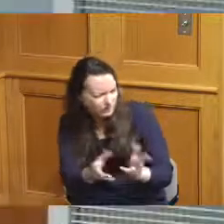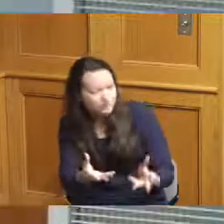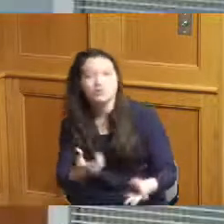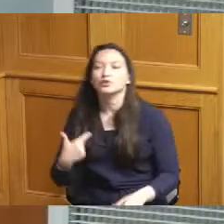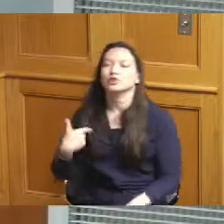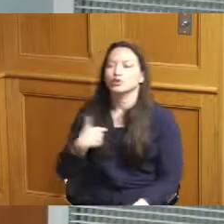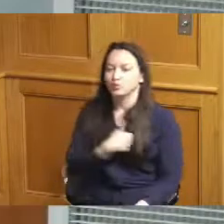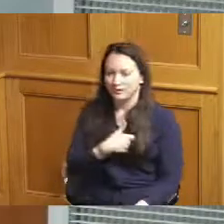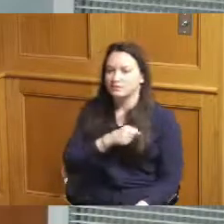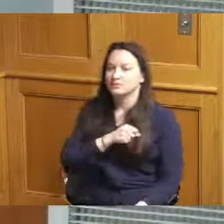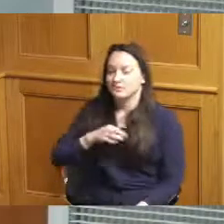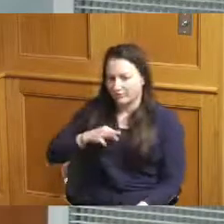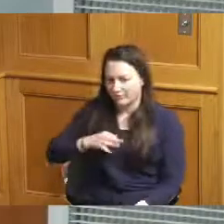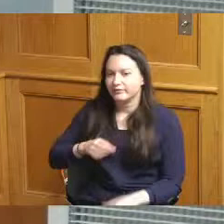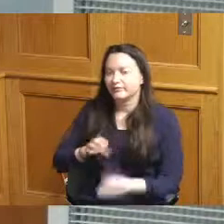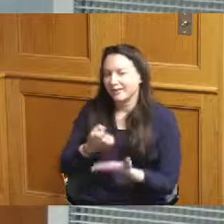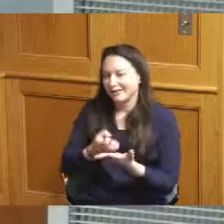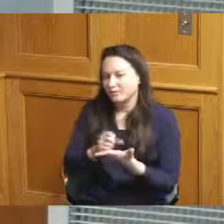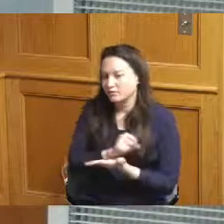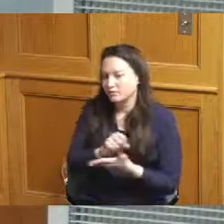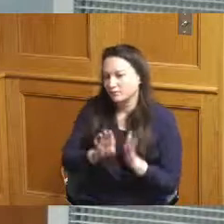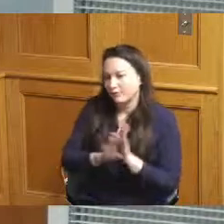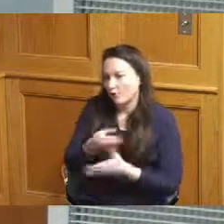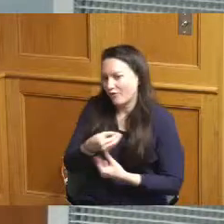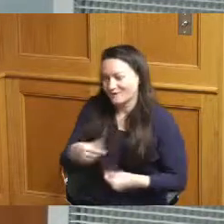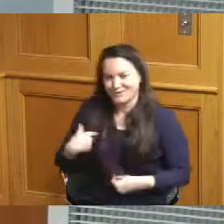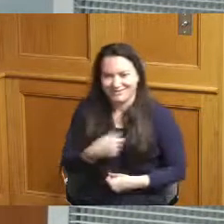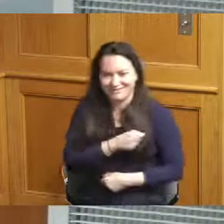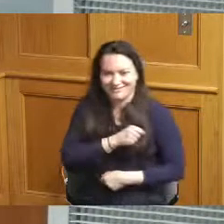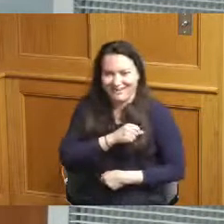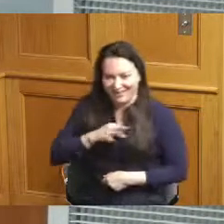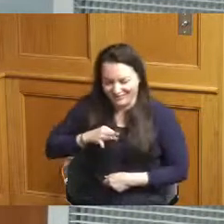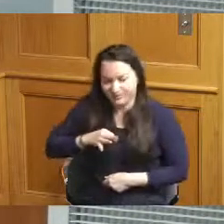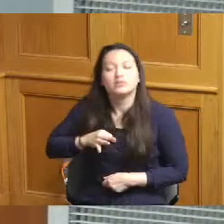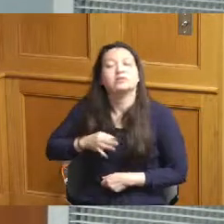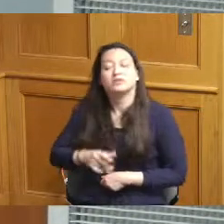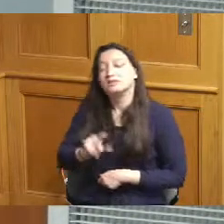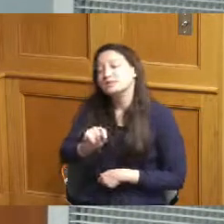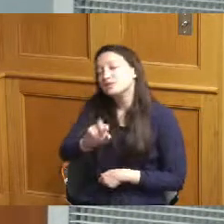here economic development office so we're just staff the TRC appointees there's seven of them